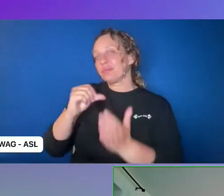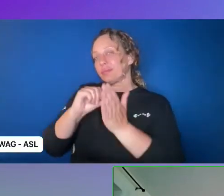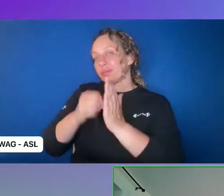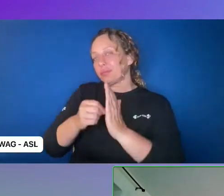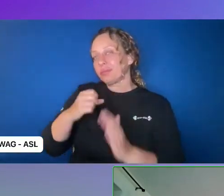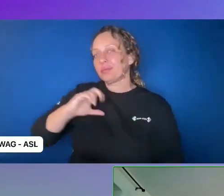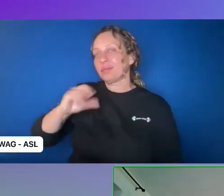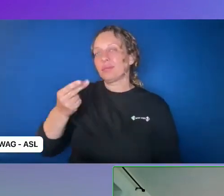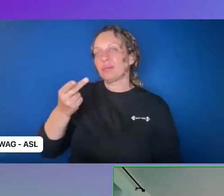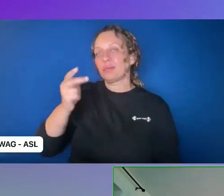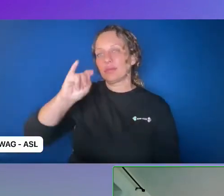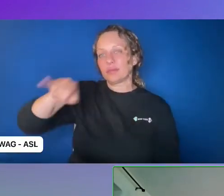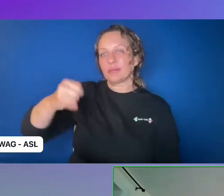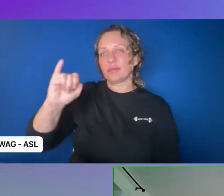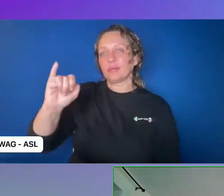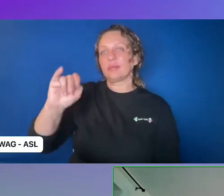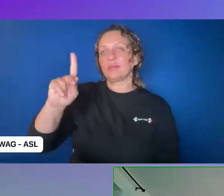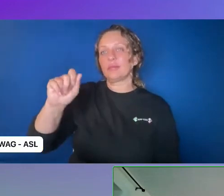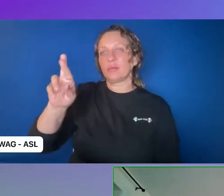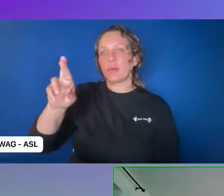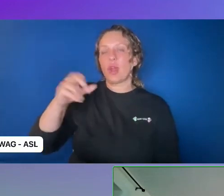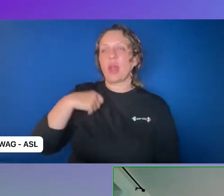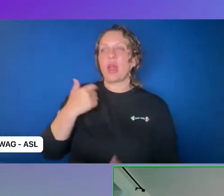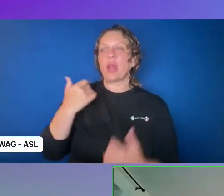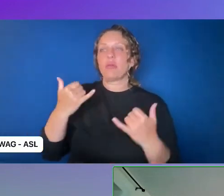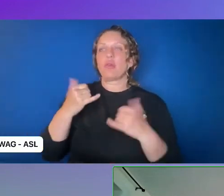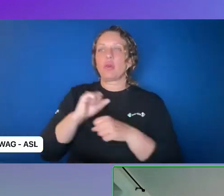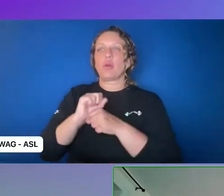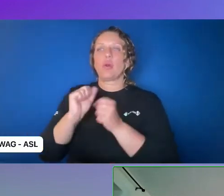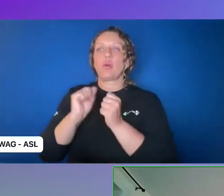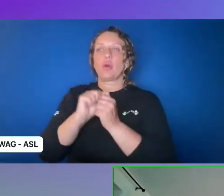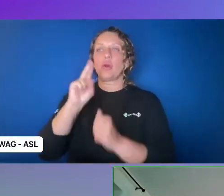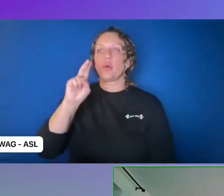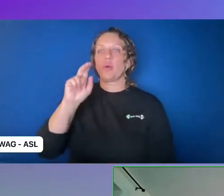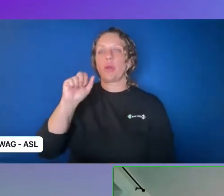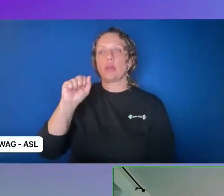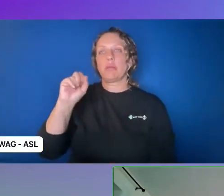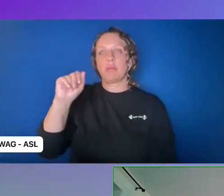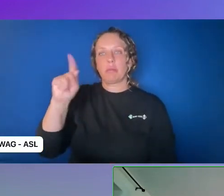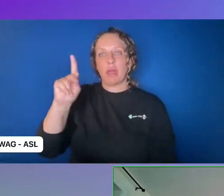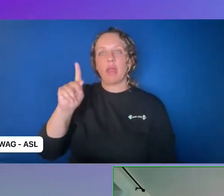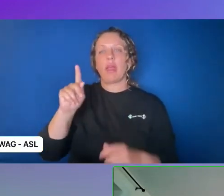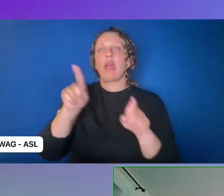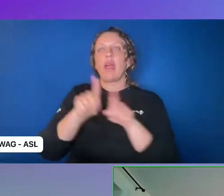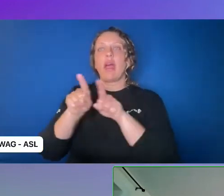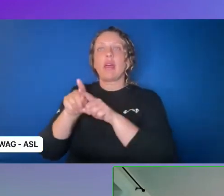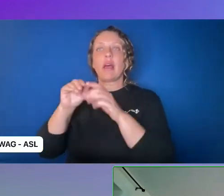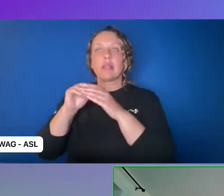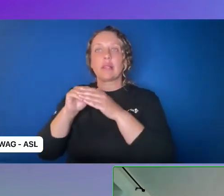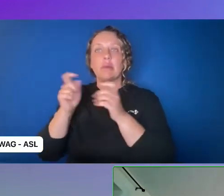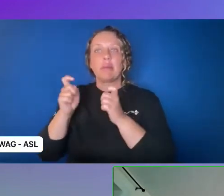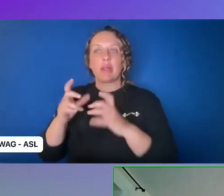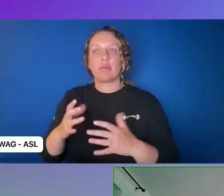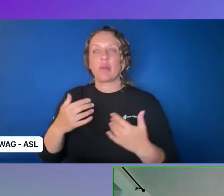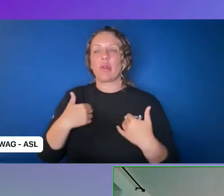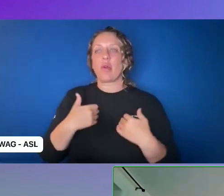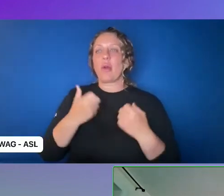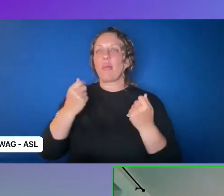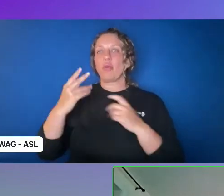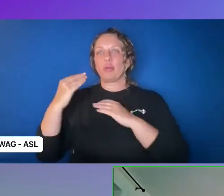and I am currently working with the US Bank as Accessibility Manager. So in my multiple roles